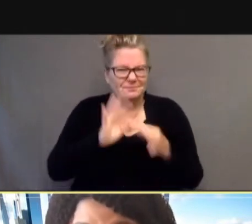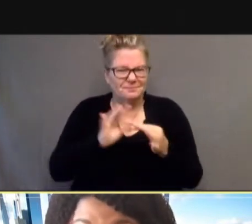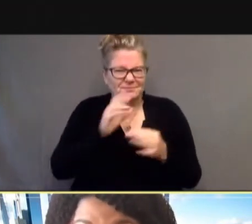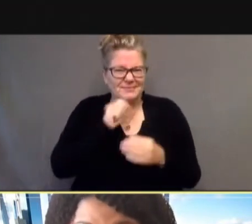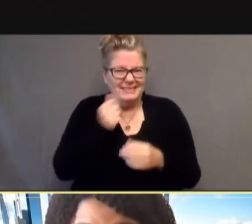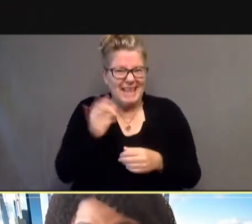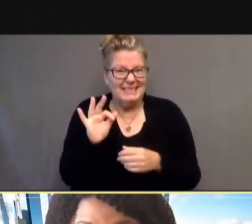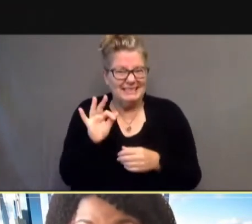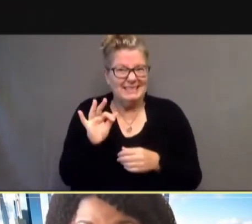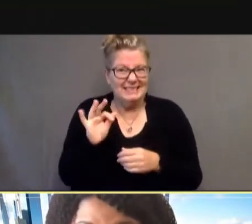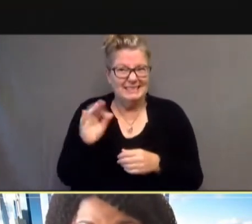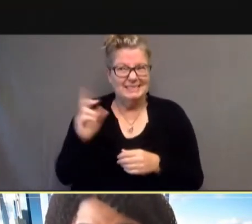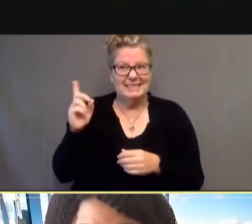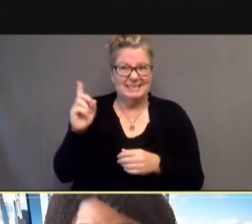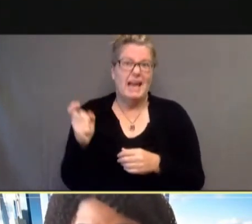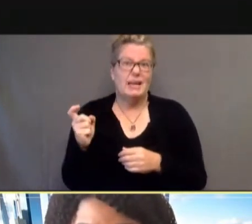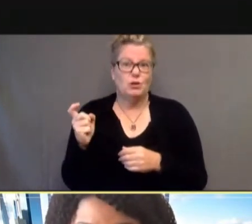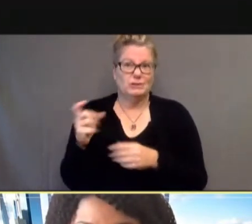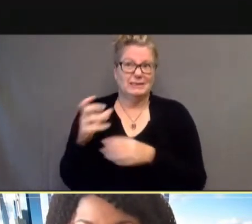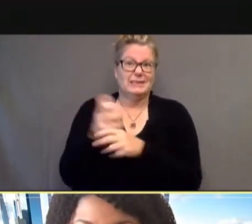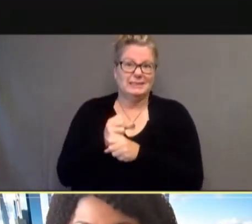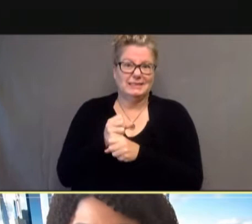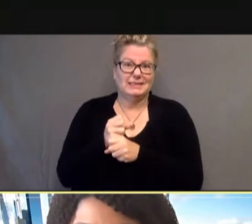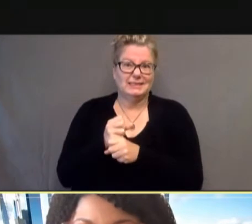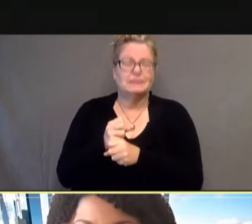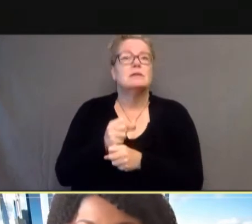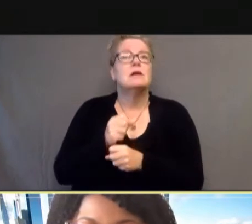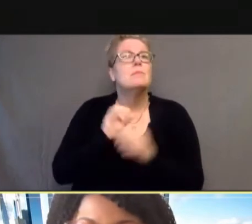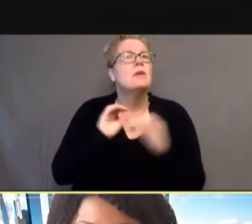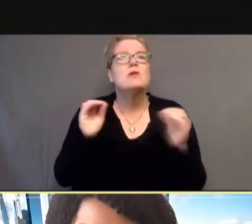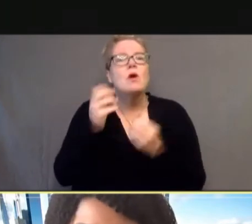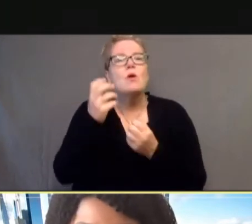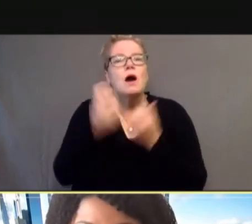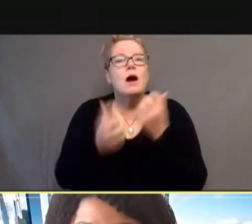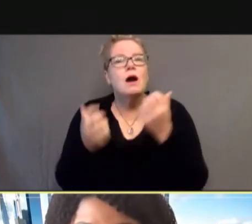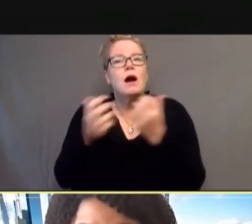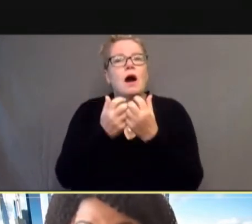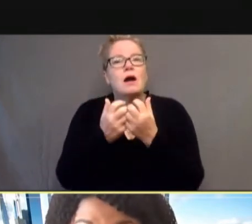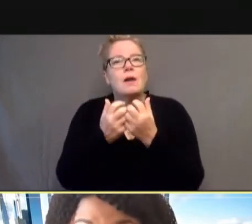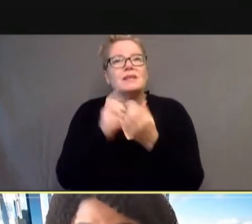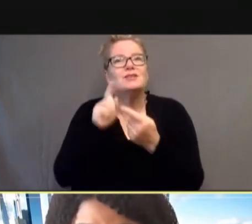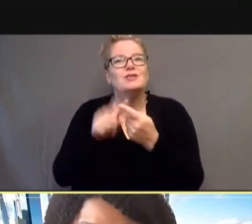accommodations until law school because I didn't know that accommodations existed for